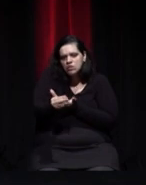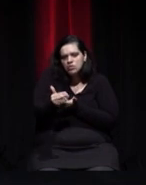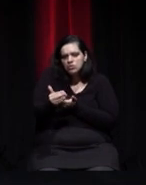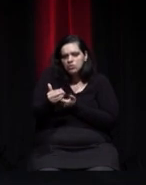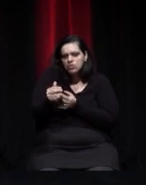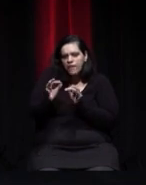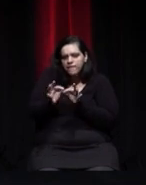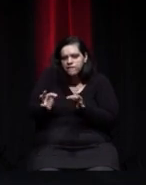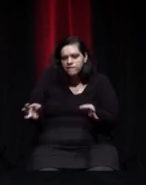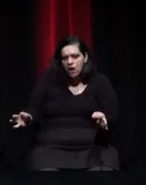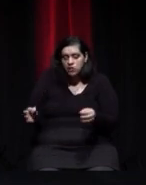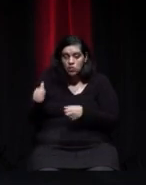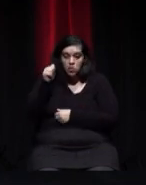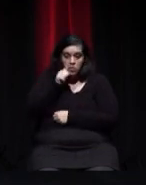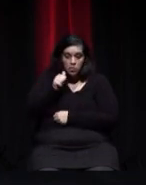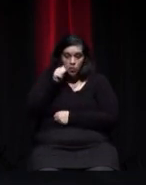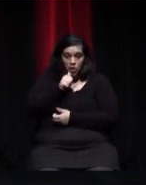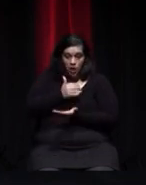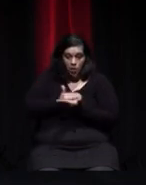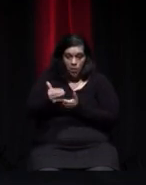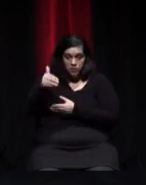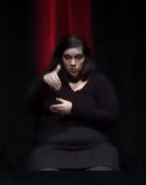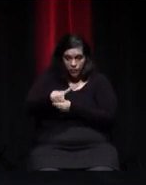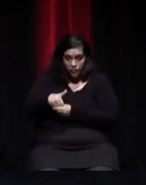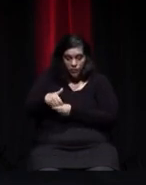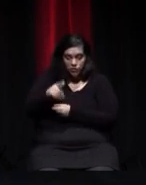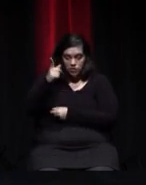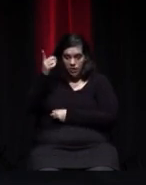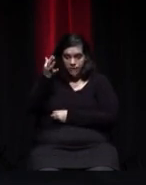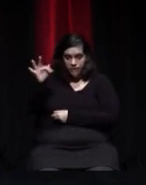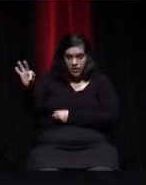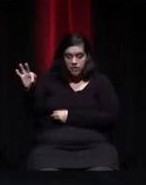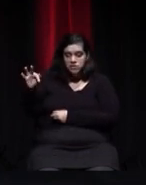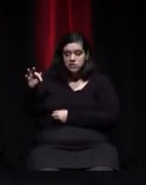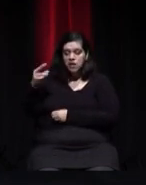Women started voting in France After World War II.